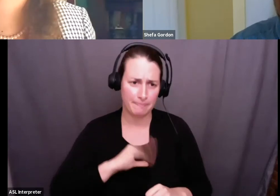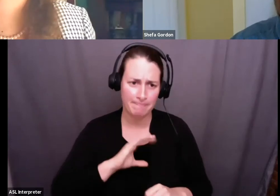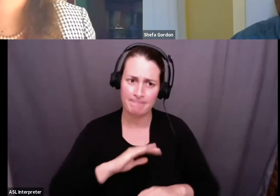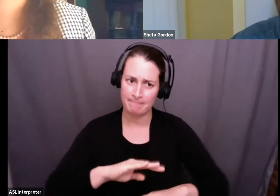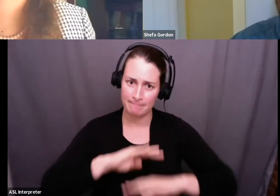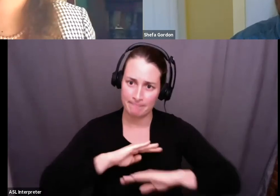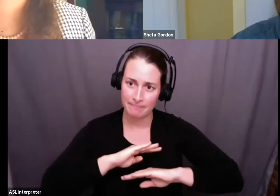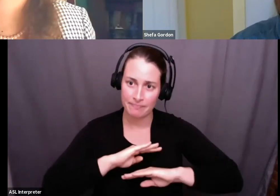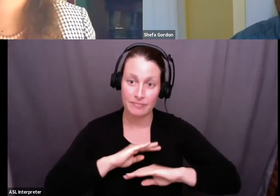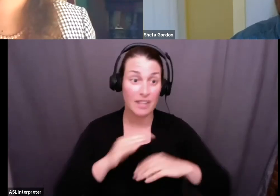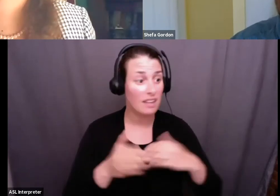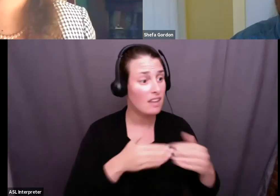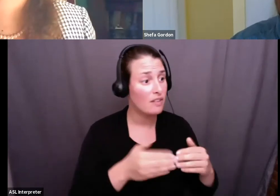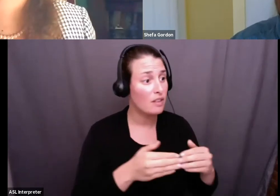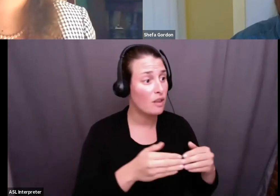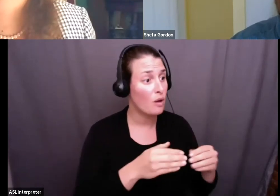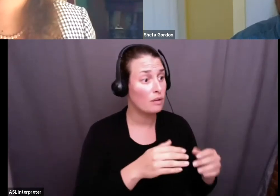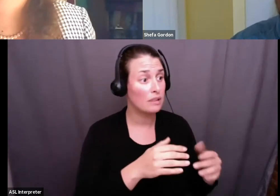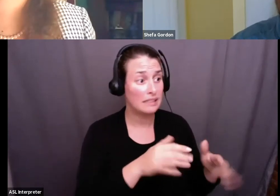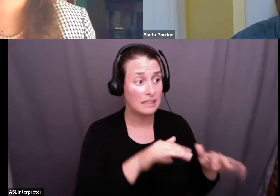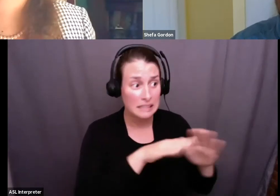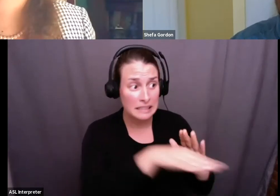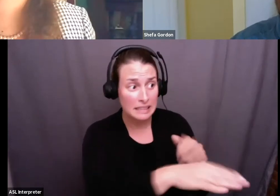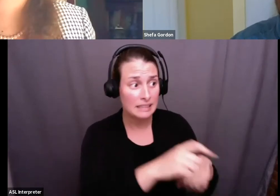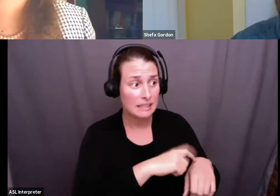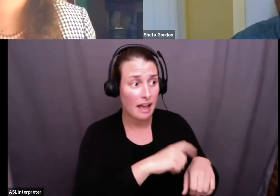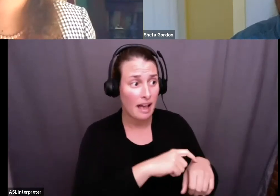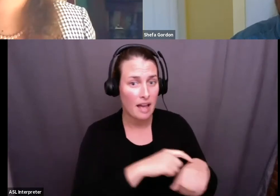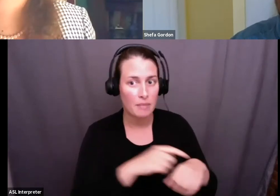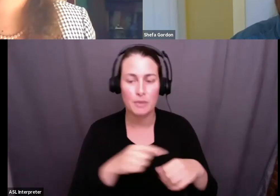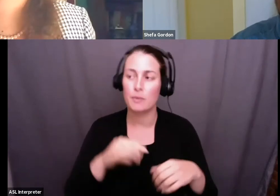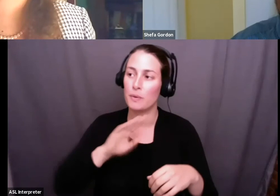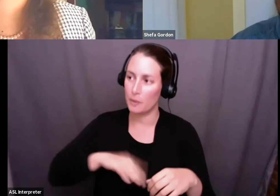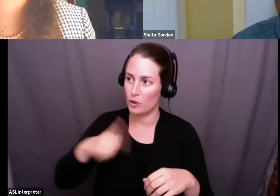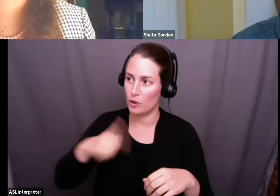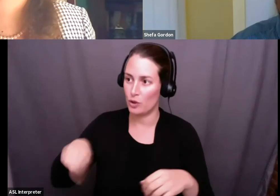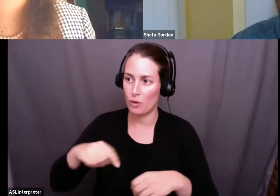times you guys have been working so hard at making sure that the future’s going to work